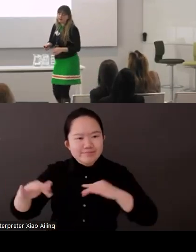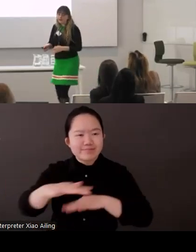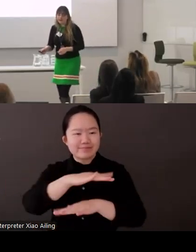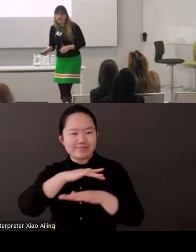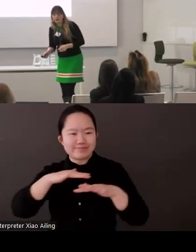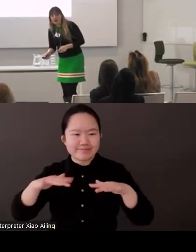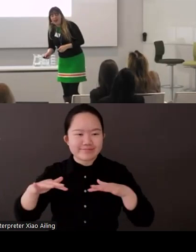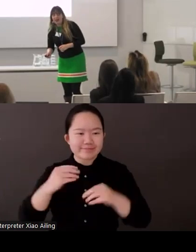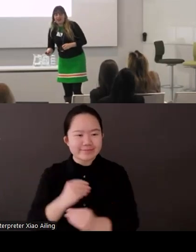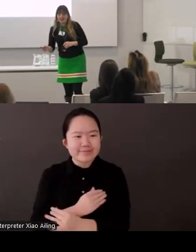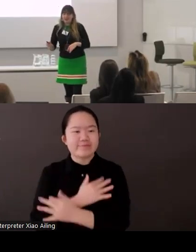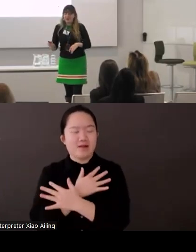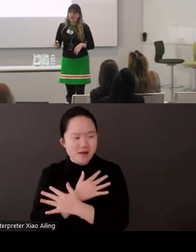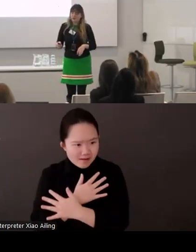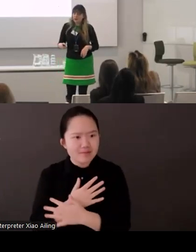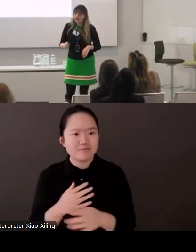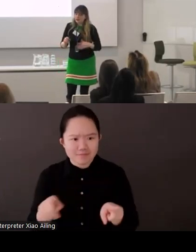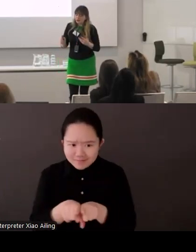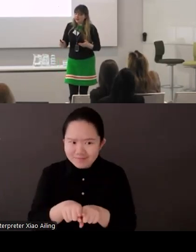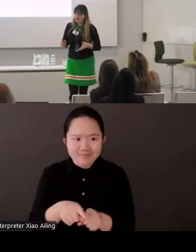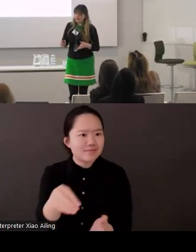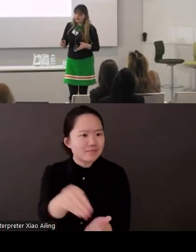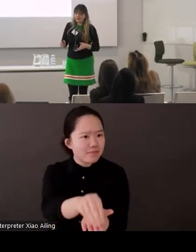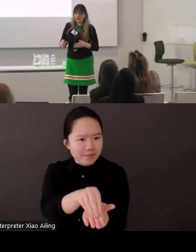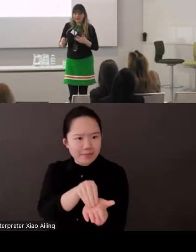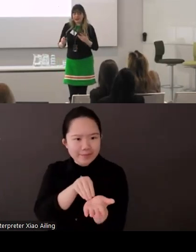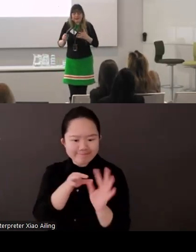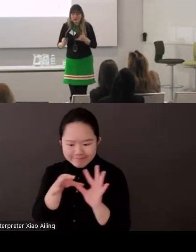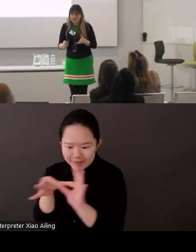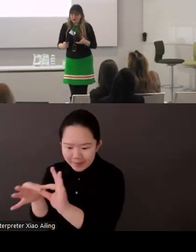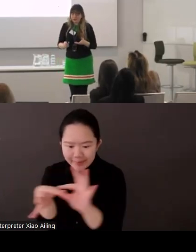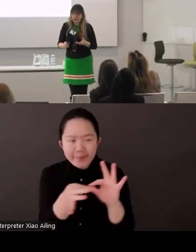in this room, and yet there's so, so many sentences, saying to each other